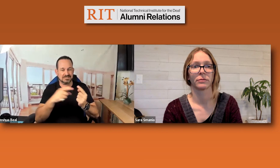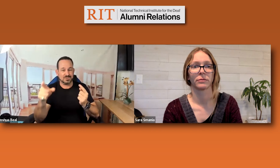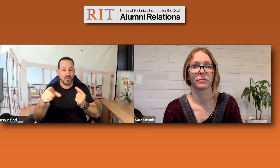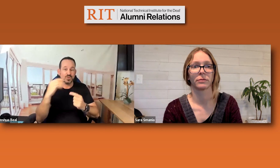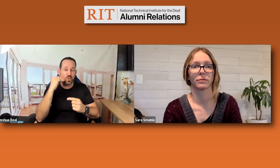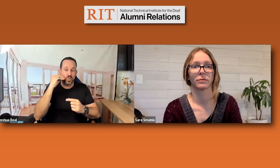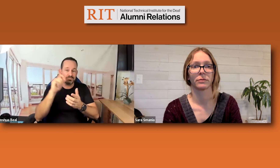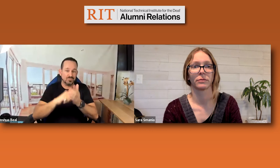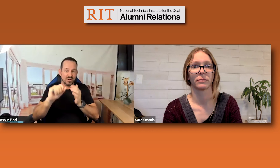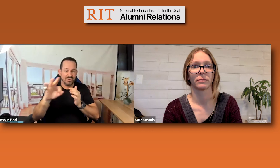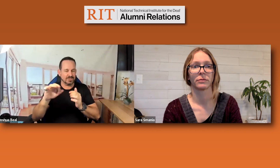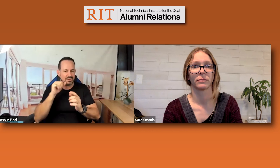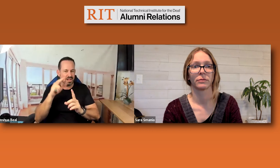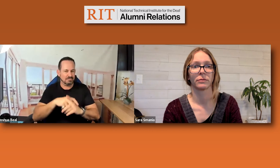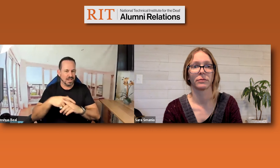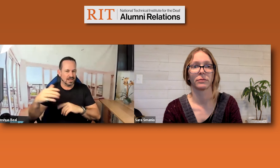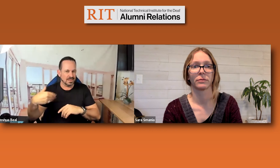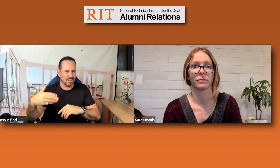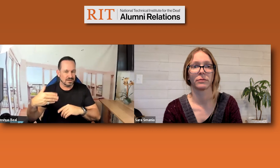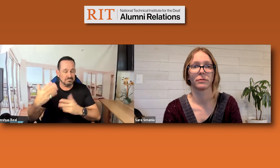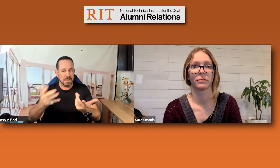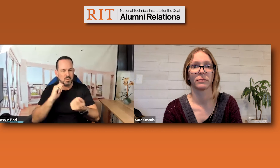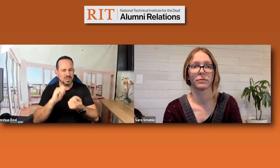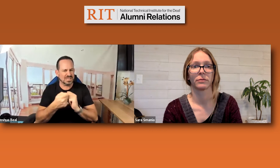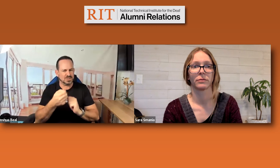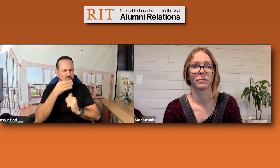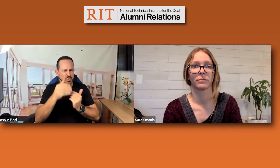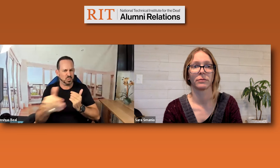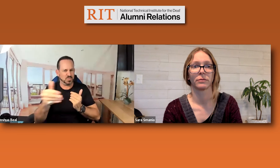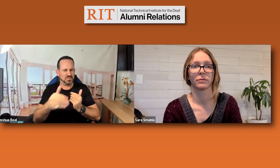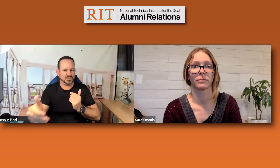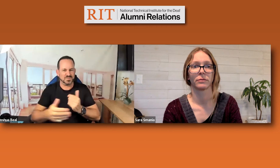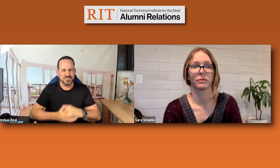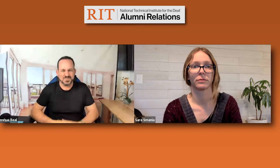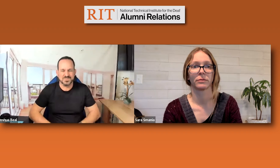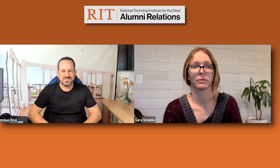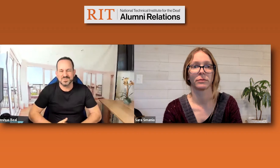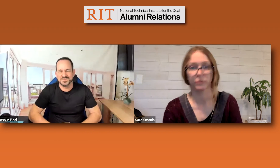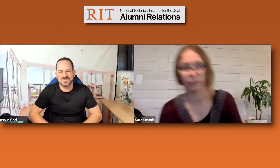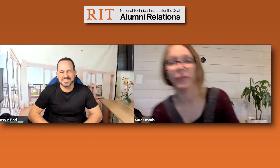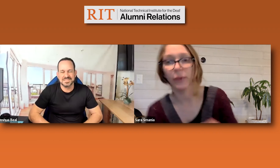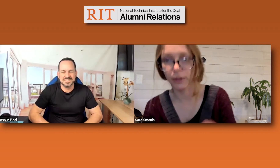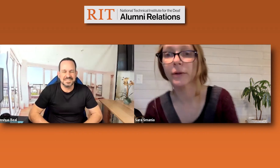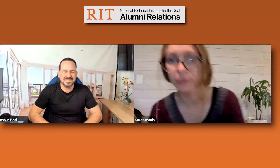as an educational expense. And so, you just have to look into those opportunities